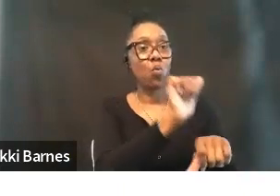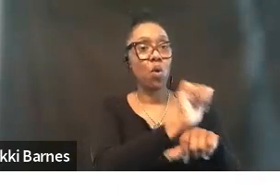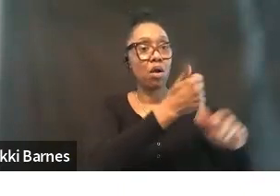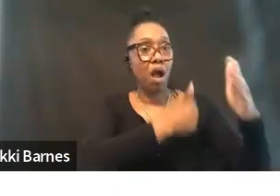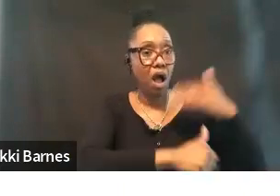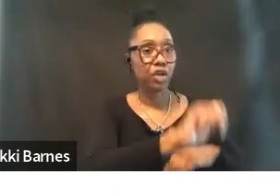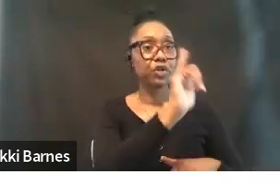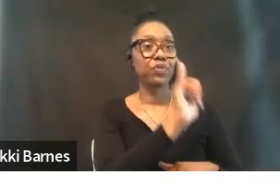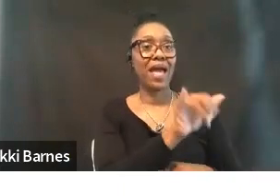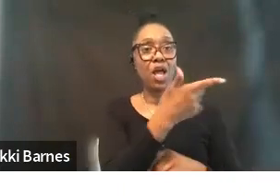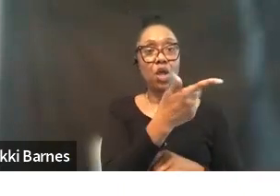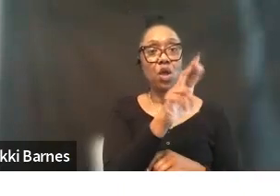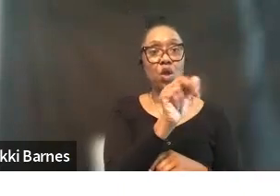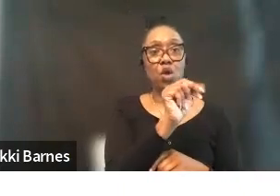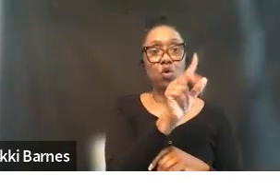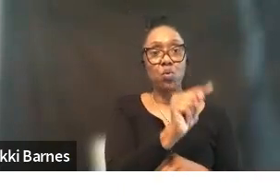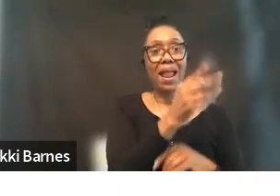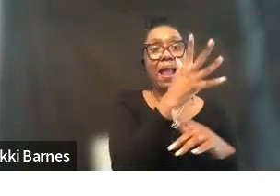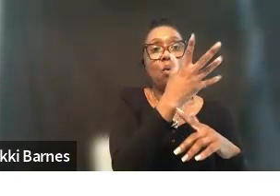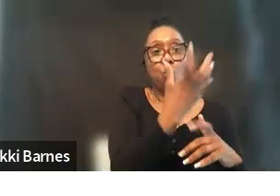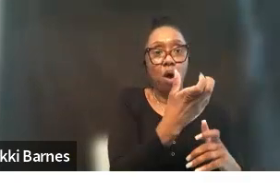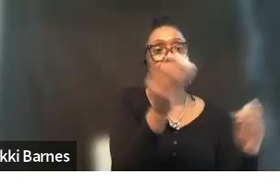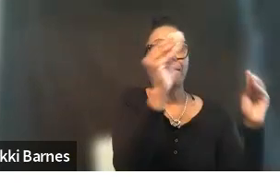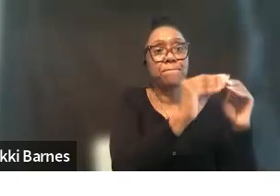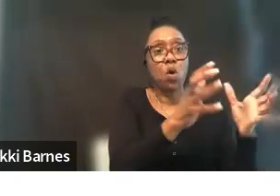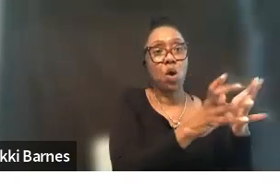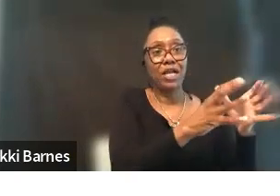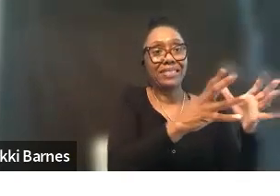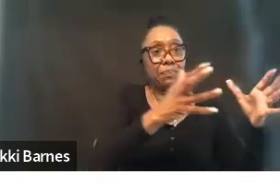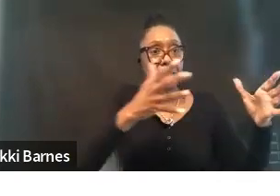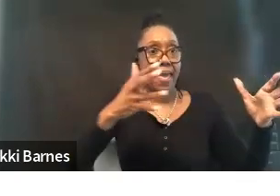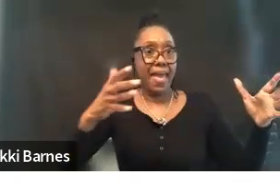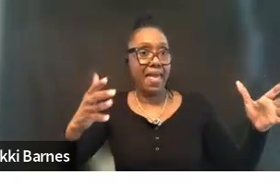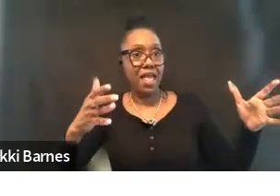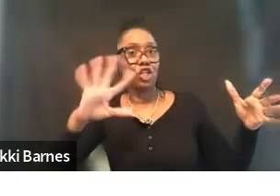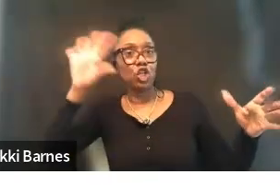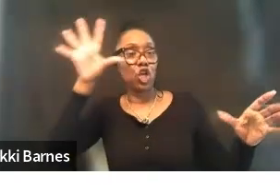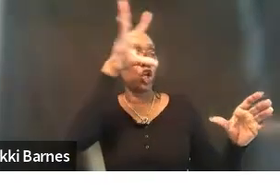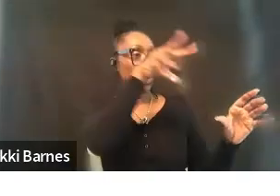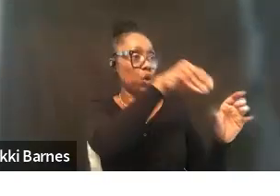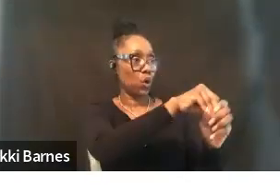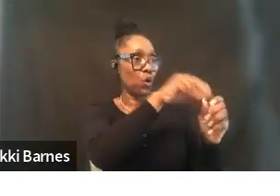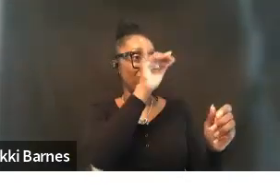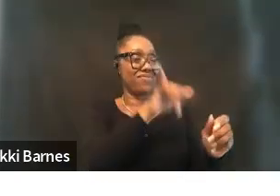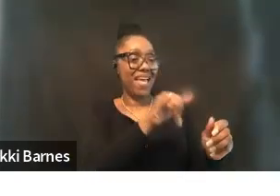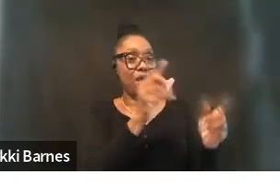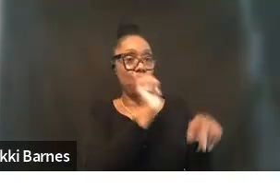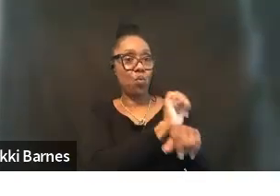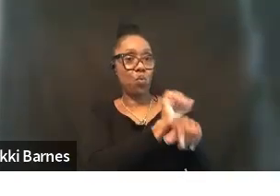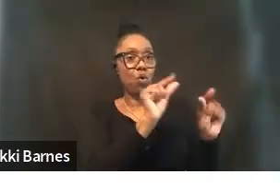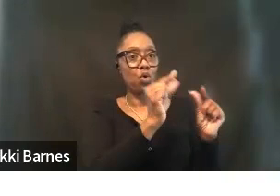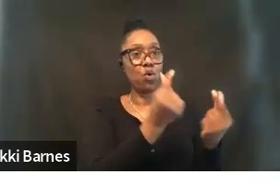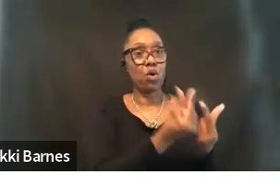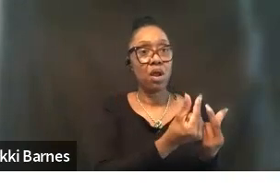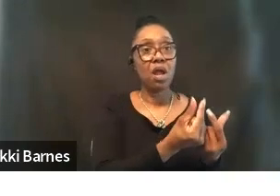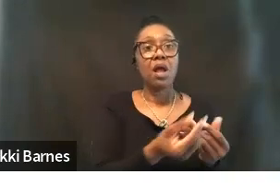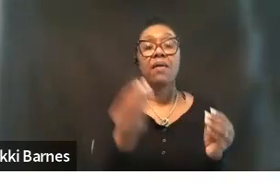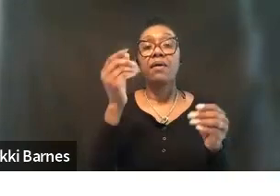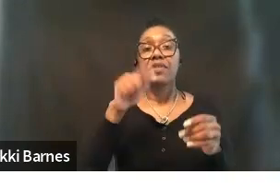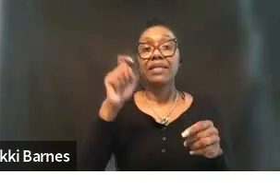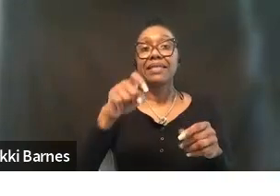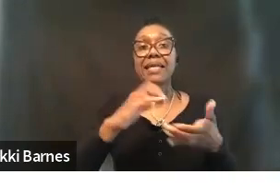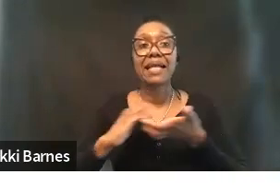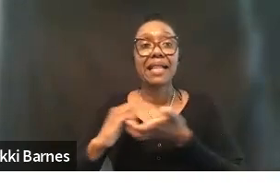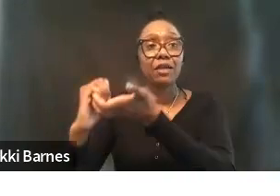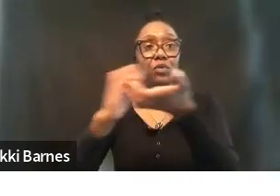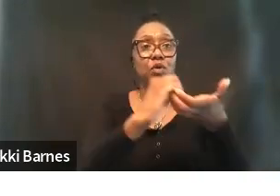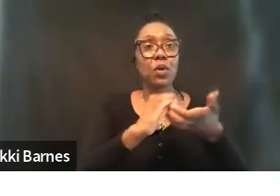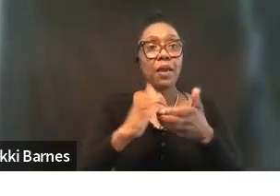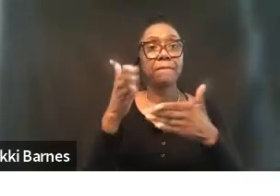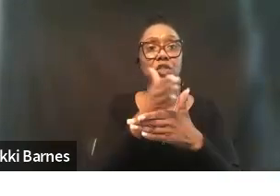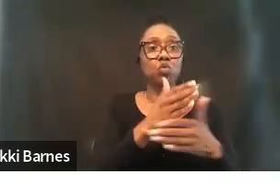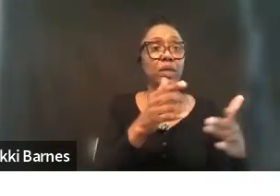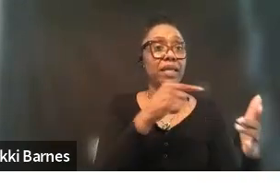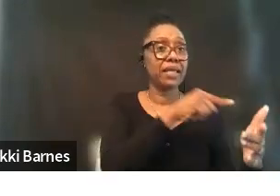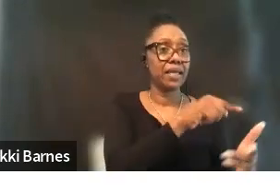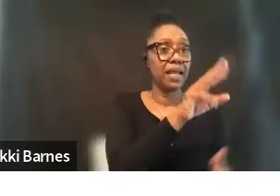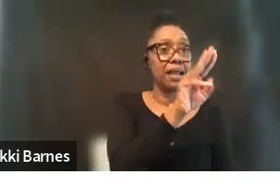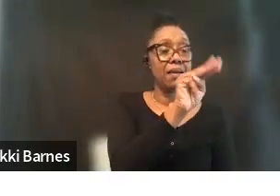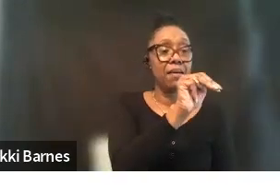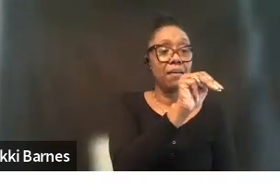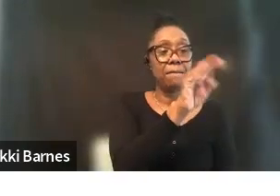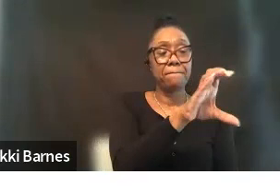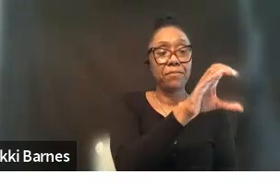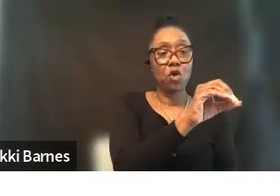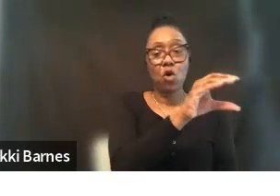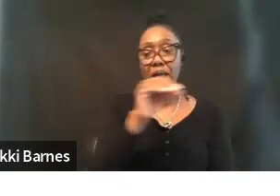There are recommendations on needed collaboration between. There are recommendations on, needed collaboration between managed care entities and private insurers because some of the individuals.